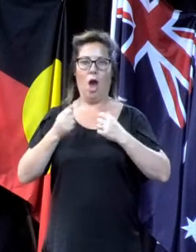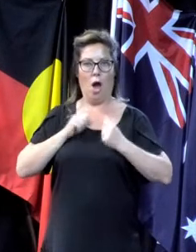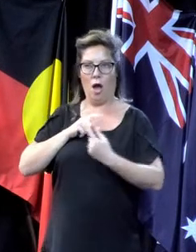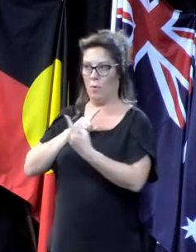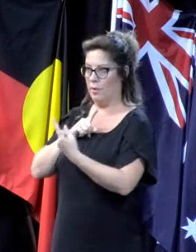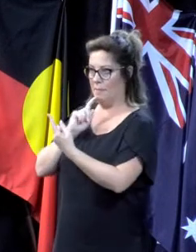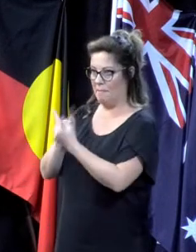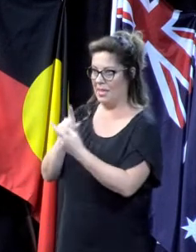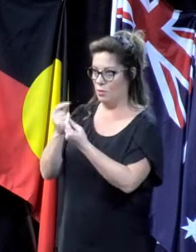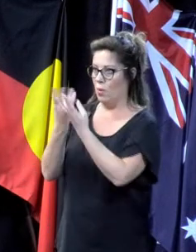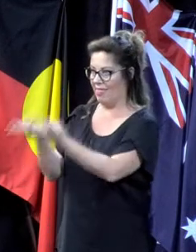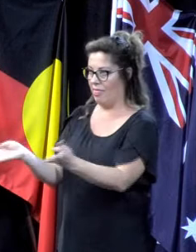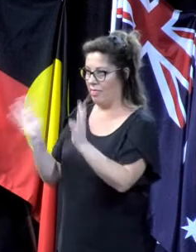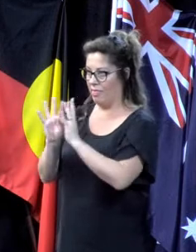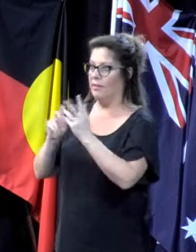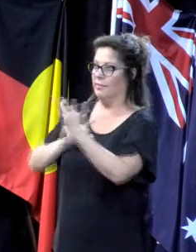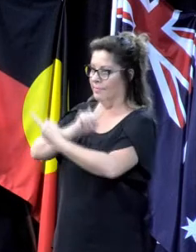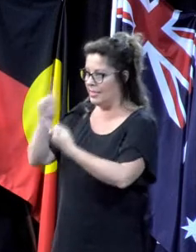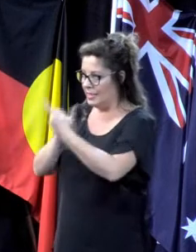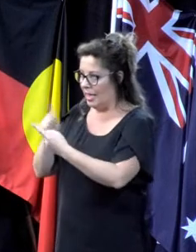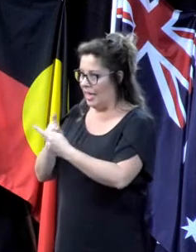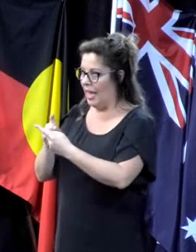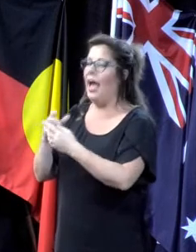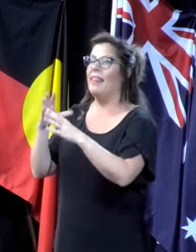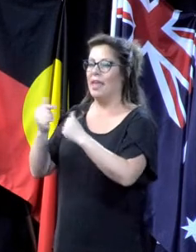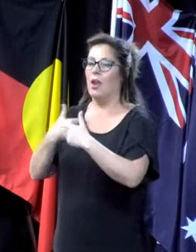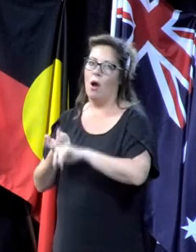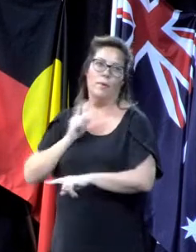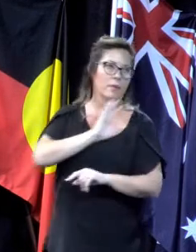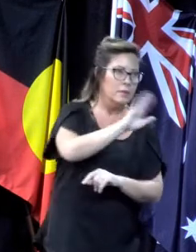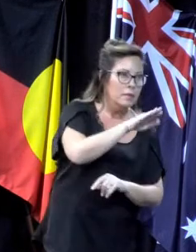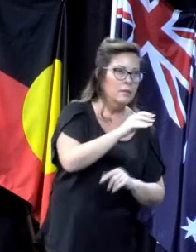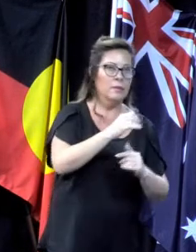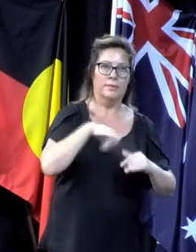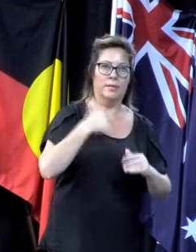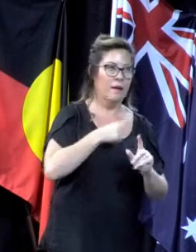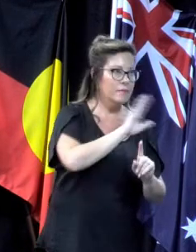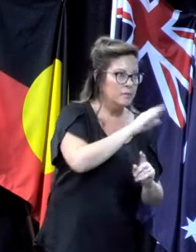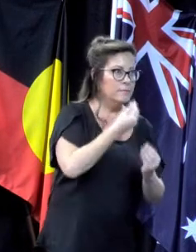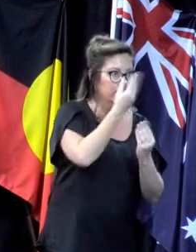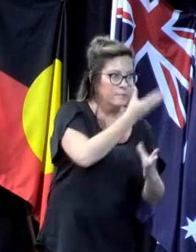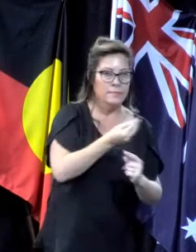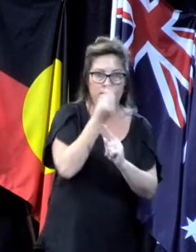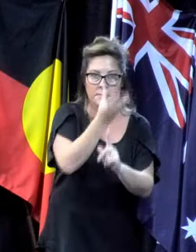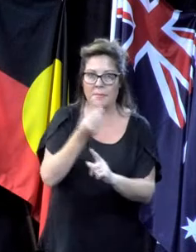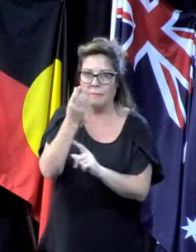at times that are appropriate. But if it is something that we want all teachers to be at, at the very initial meeting,